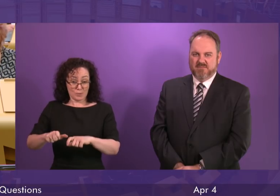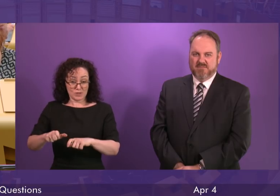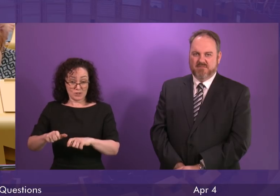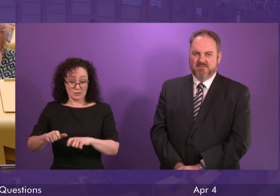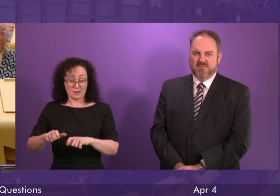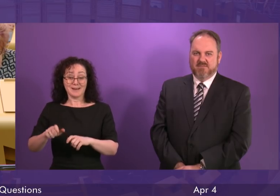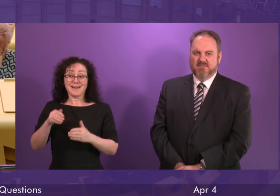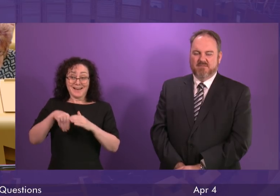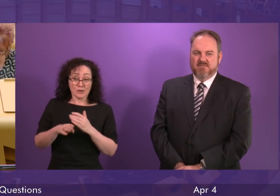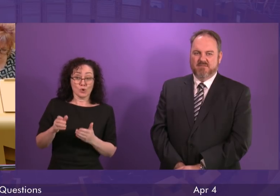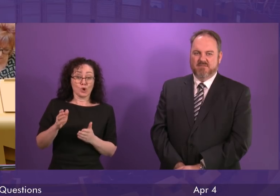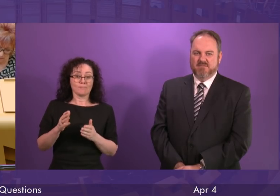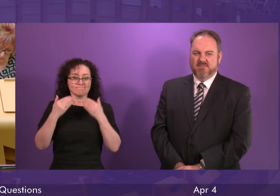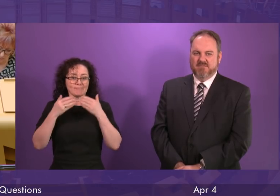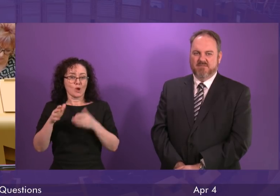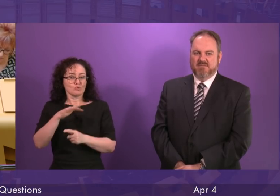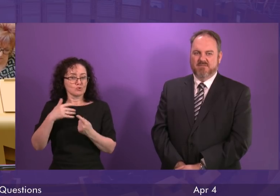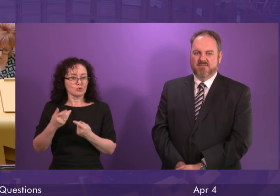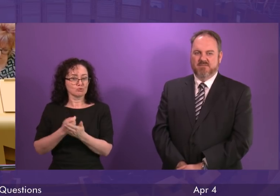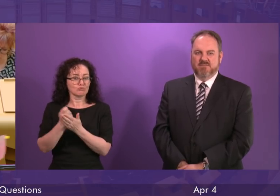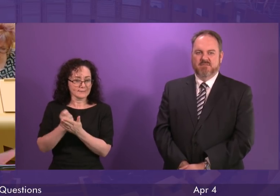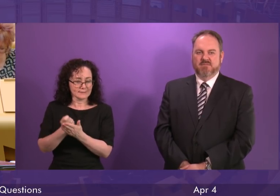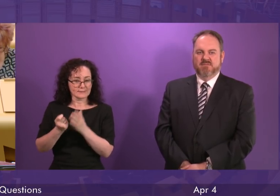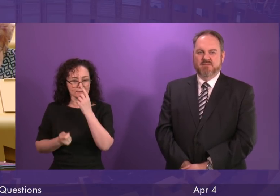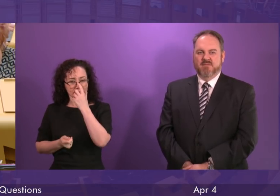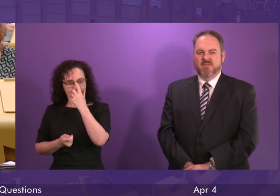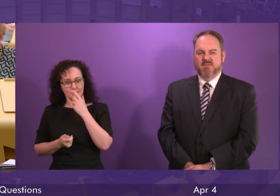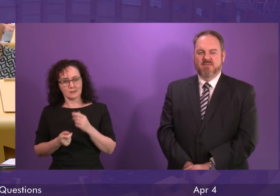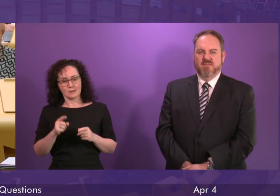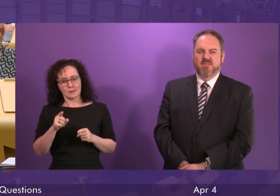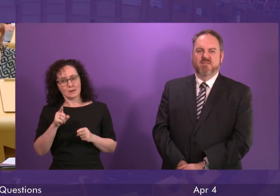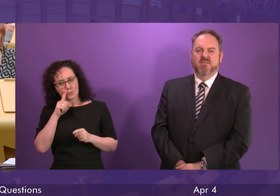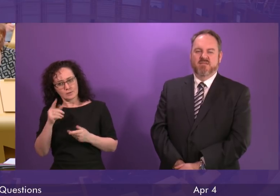We now have the time protection for families, for women with children and for pregnant woman,